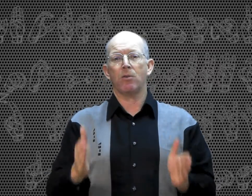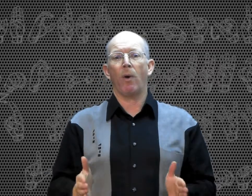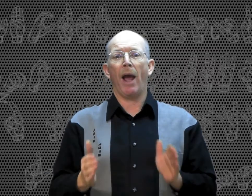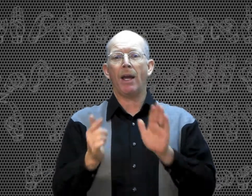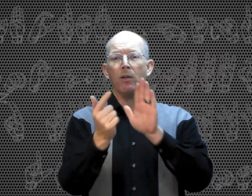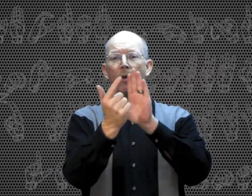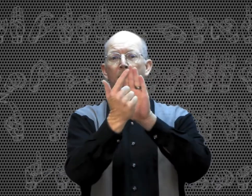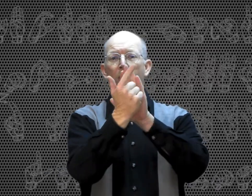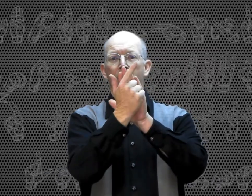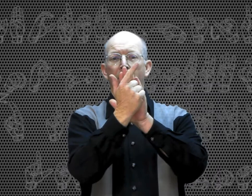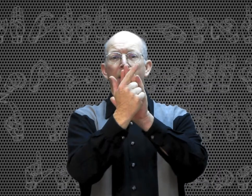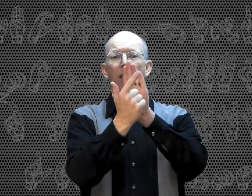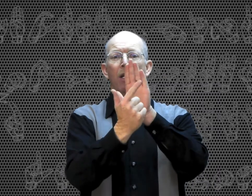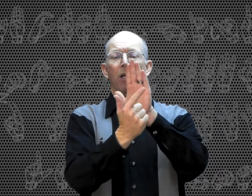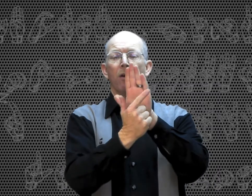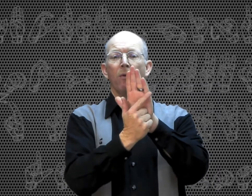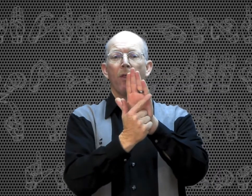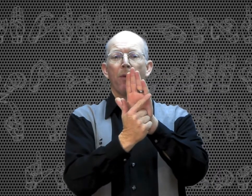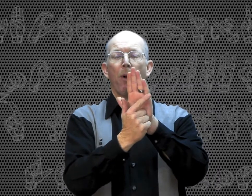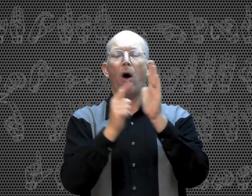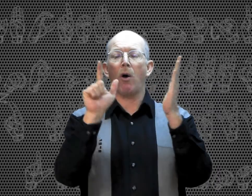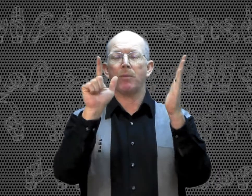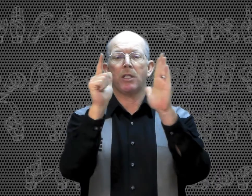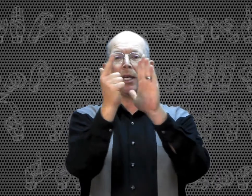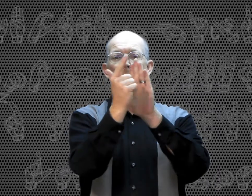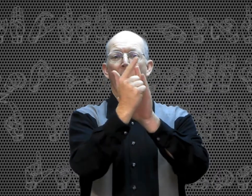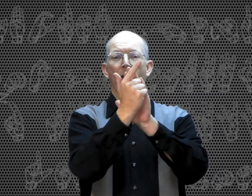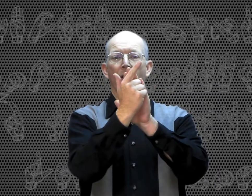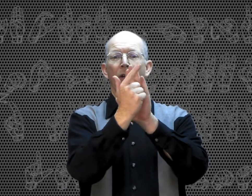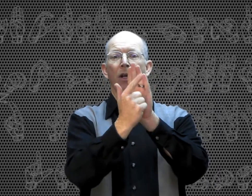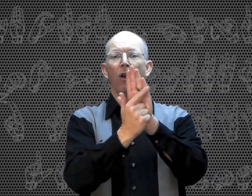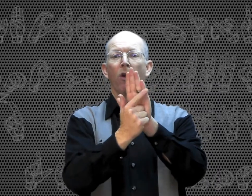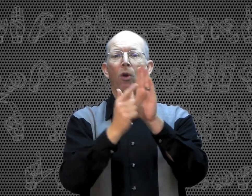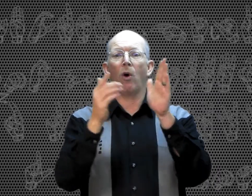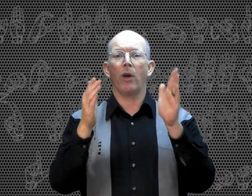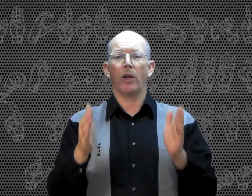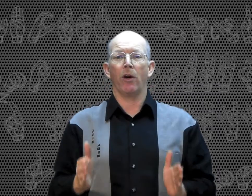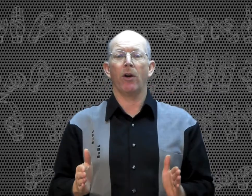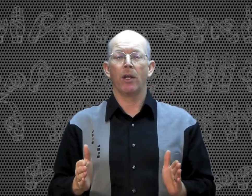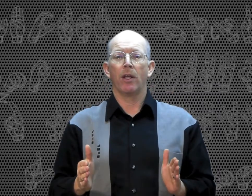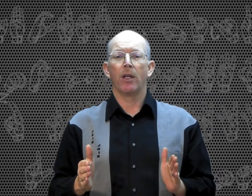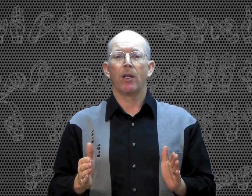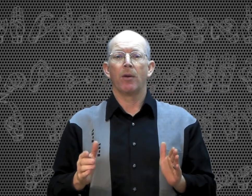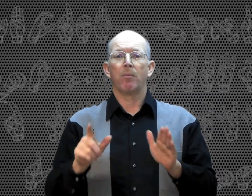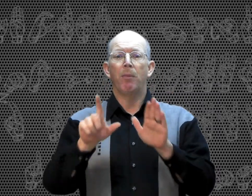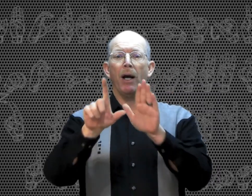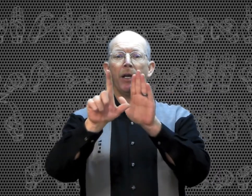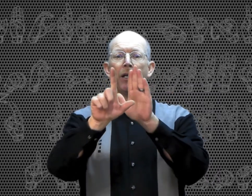This is the way I do it personally. With the palms together, LAWYER.